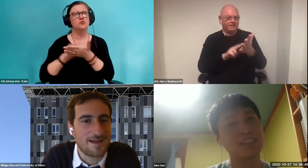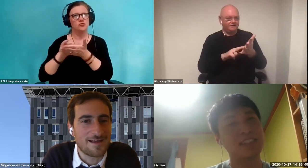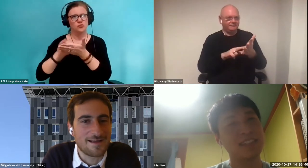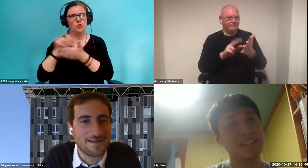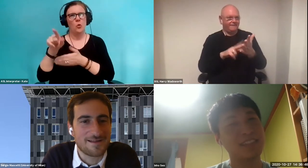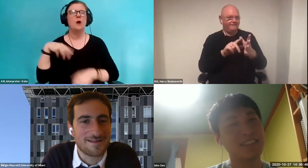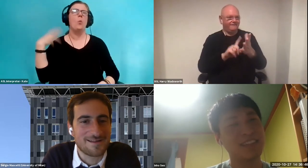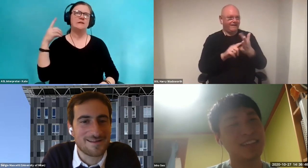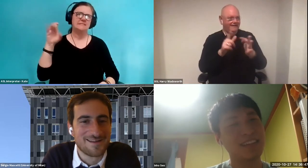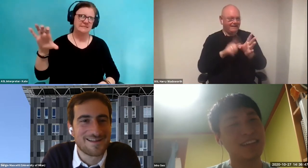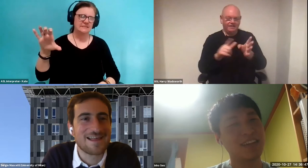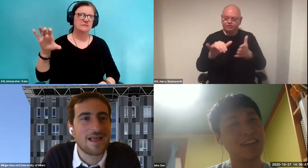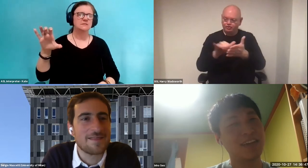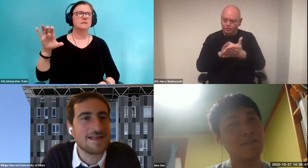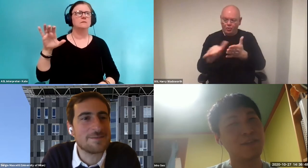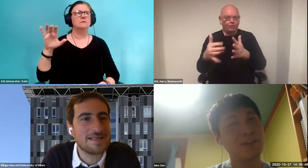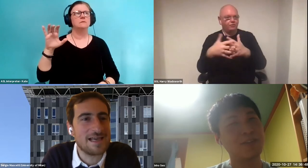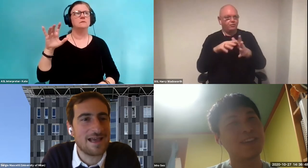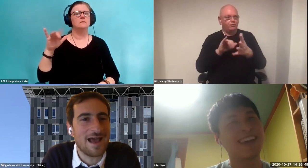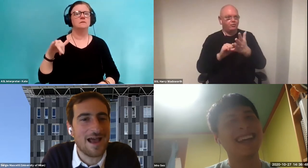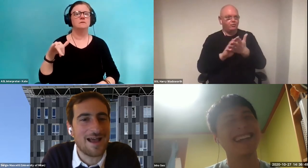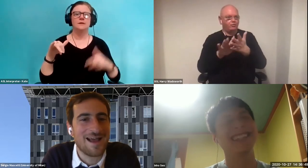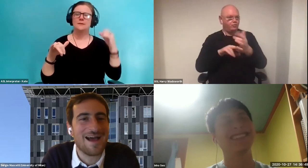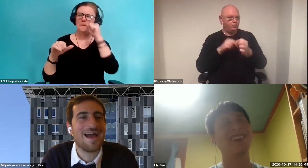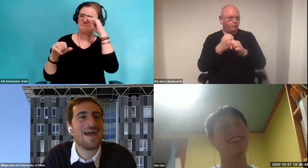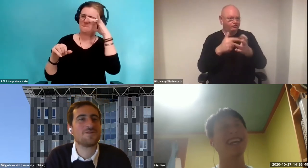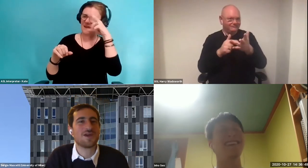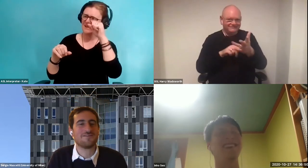that's amazing yes